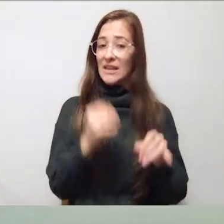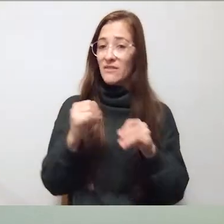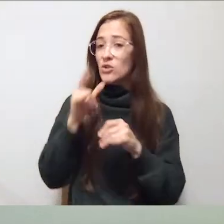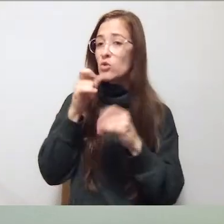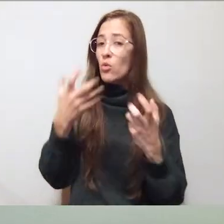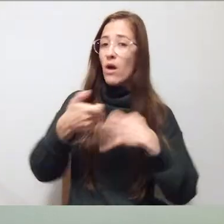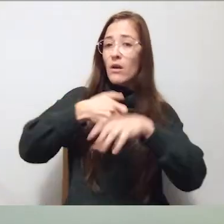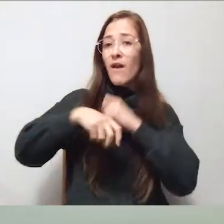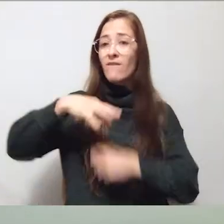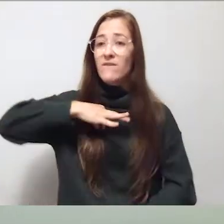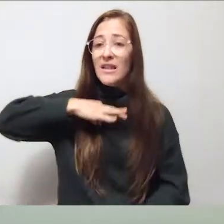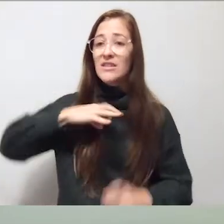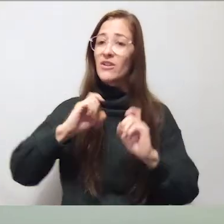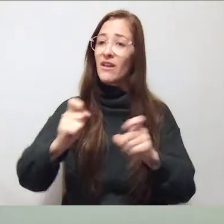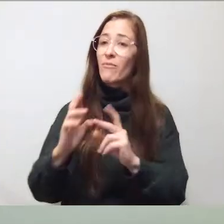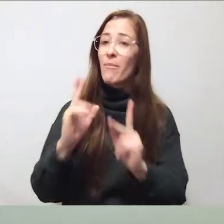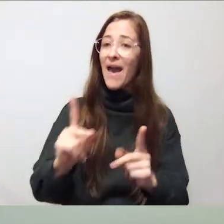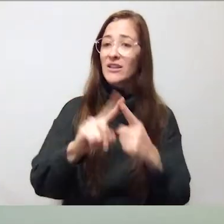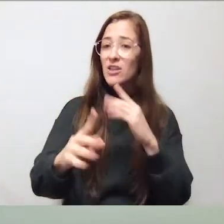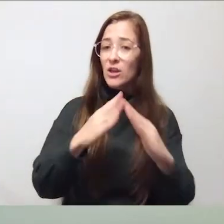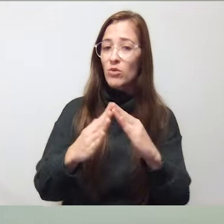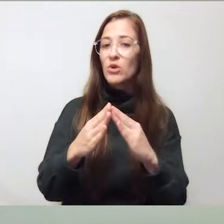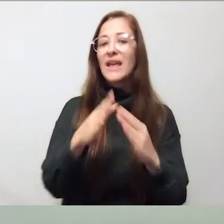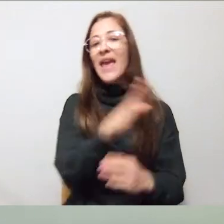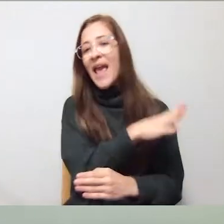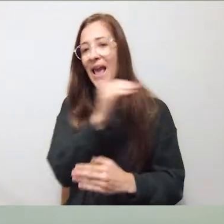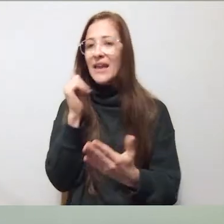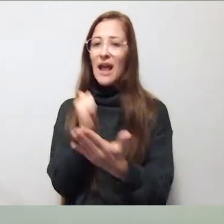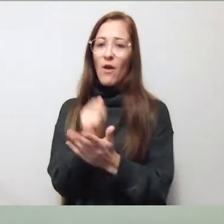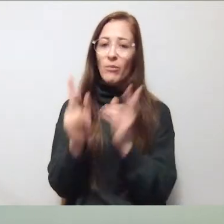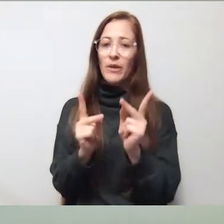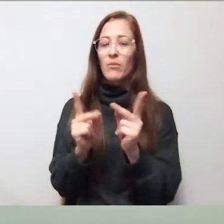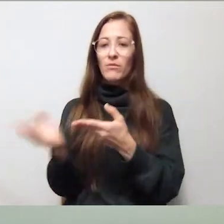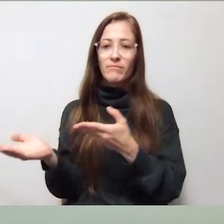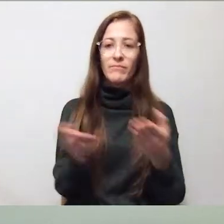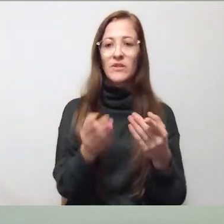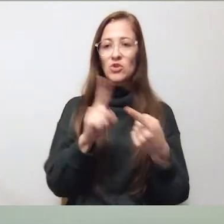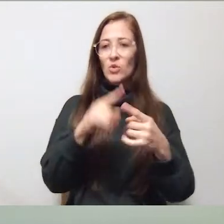give back to their communities all the way to, you know, assisting getting people to institutional care settings.